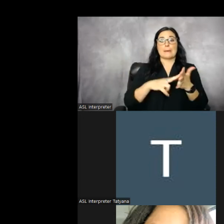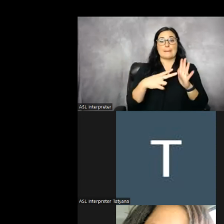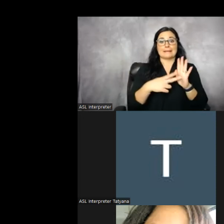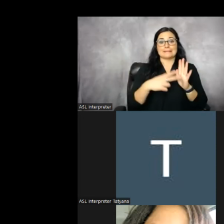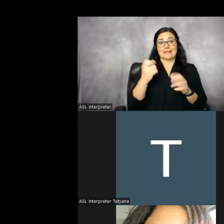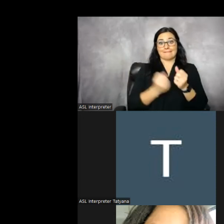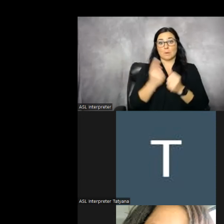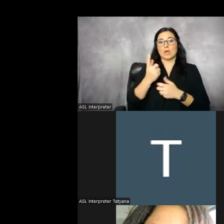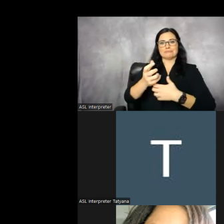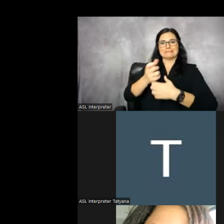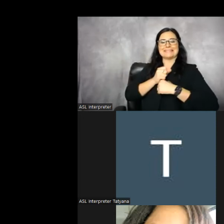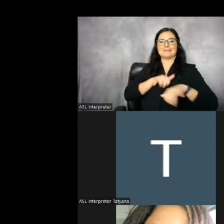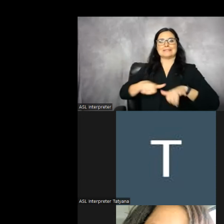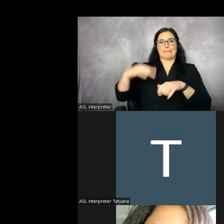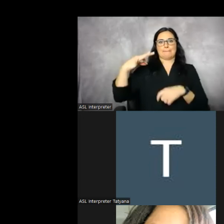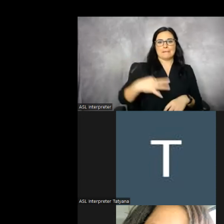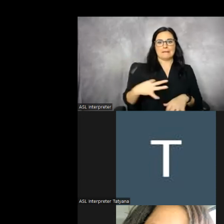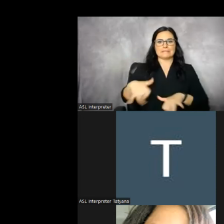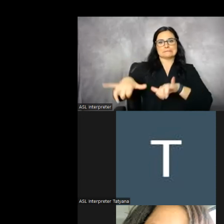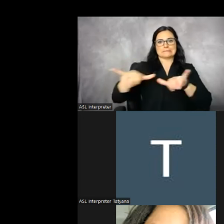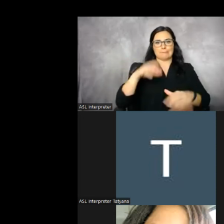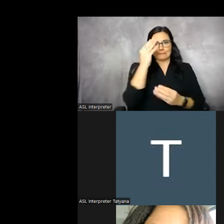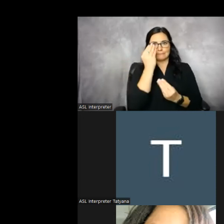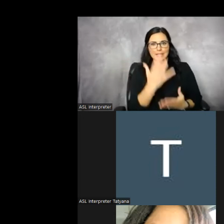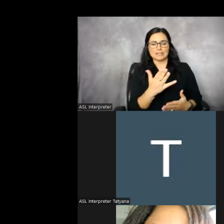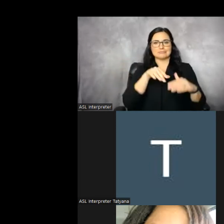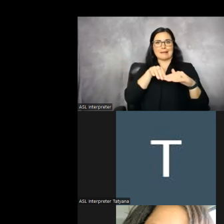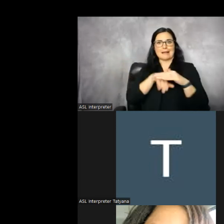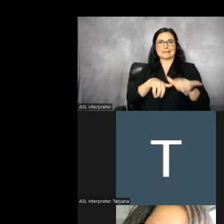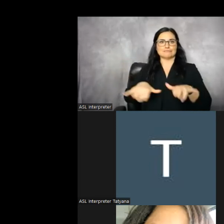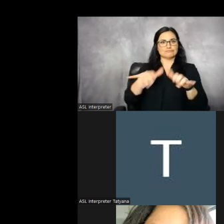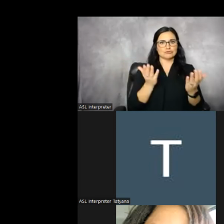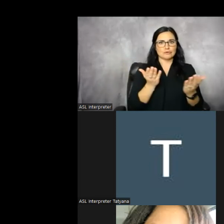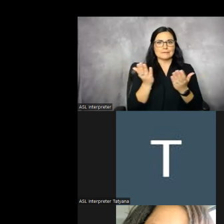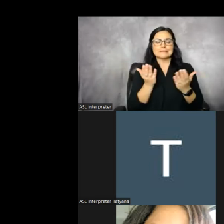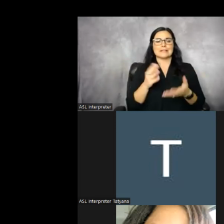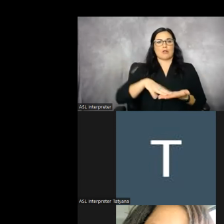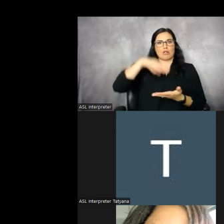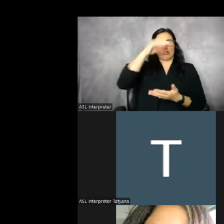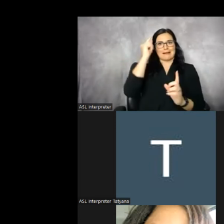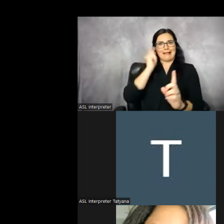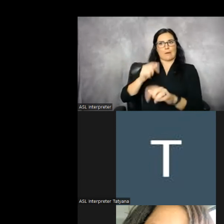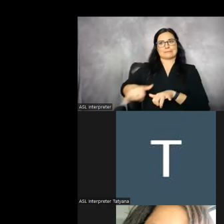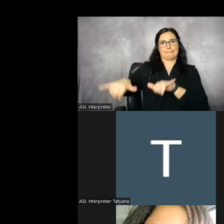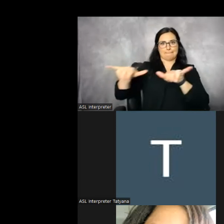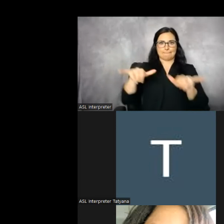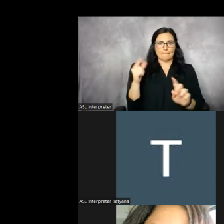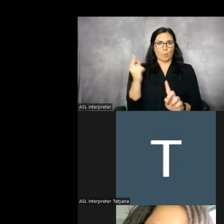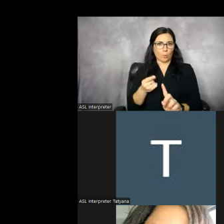to obtain the same benefits, the same information, access the same services, have the same learning outcomes. Right? Now, in the middle,